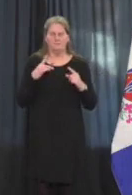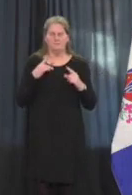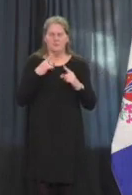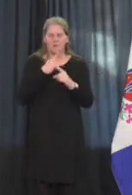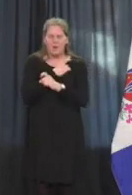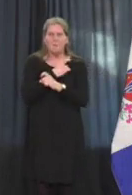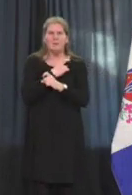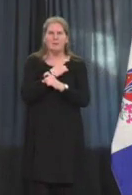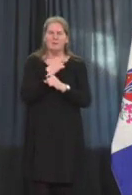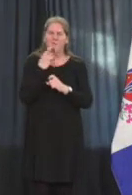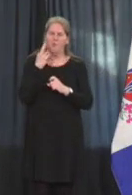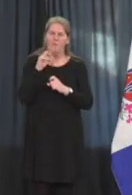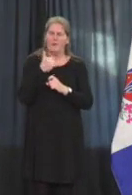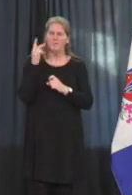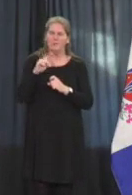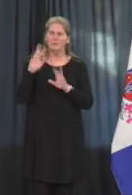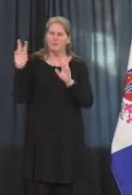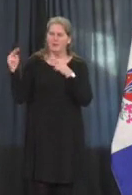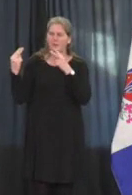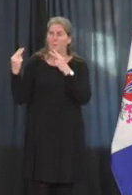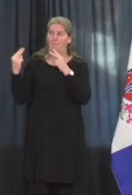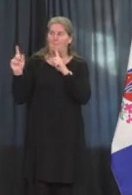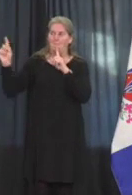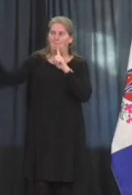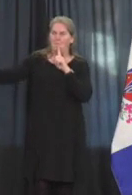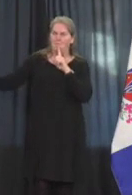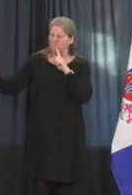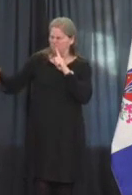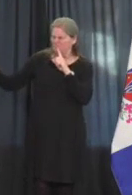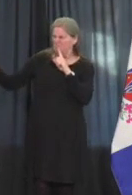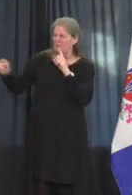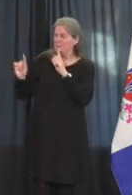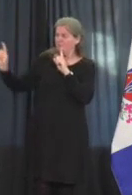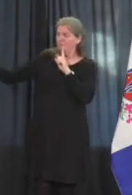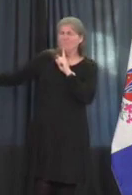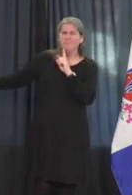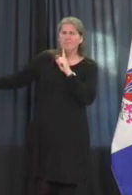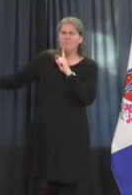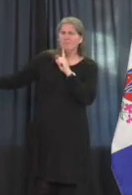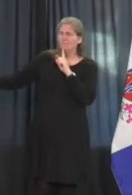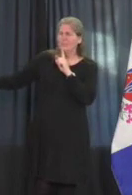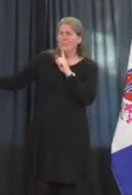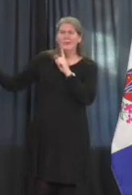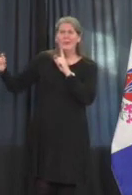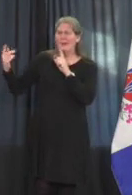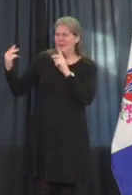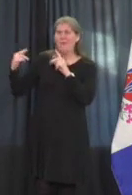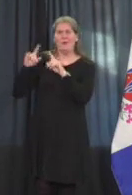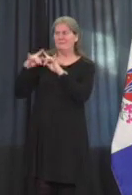I'M KIND OF HOPING THE PERSON STANDING NEXT TO YOU IS GOING TO TURN TO YOU AND SAY CAN YOU BACK OFF A LITTLE.